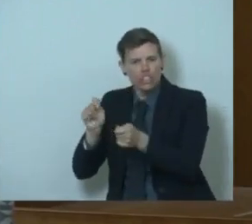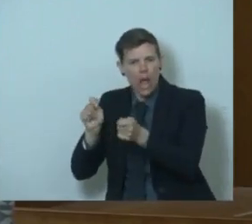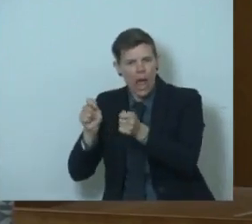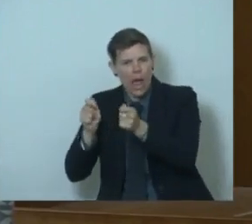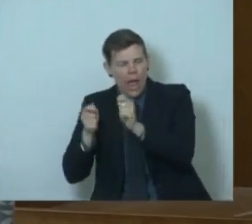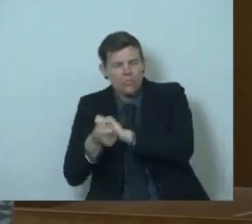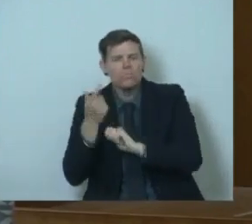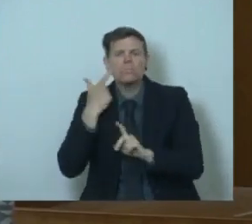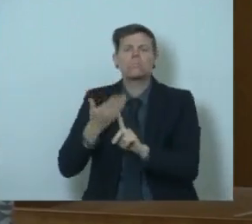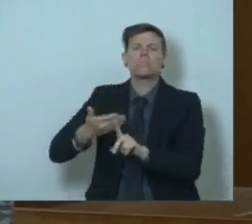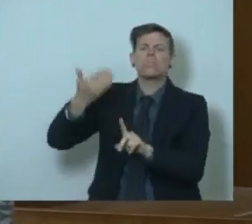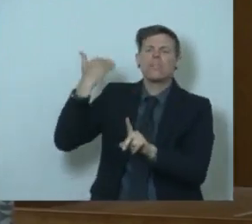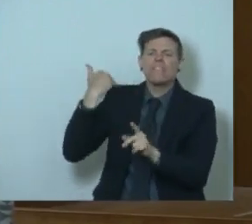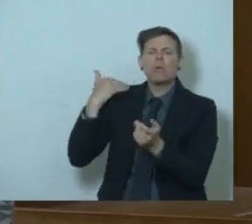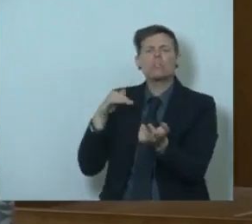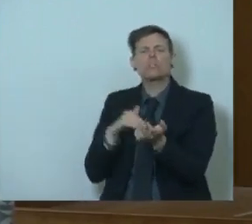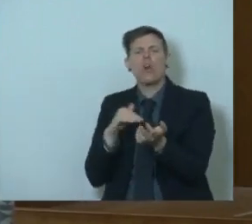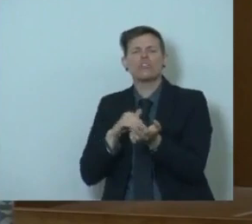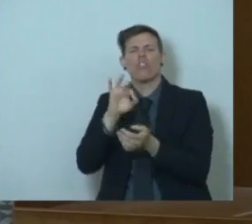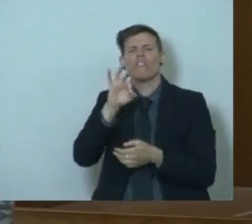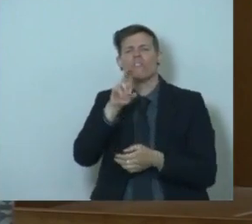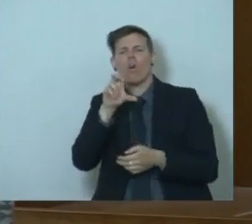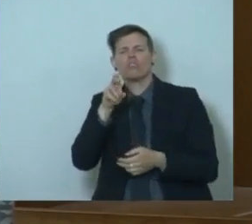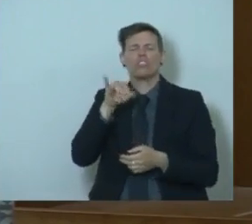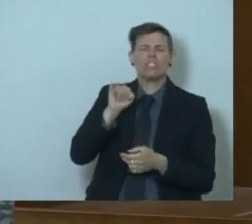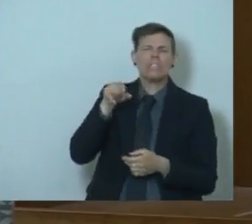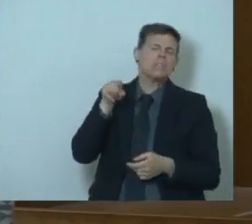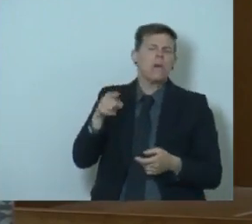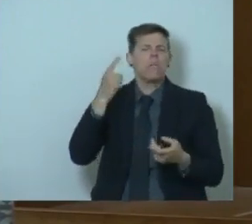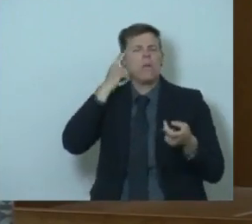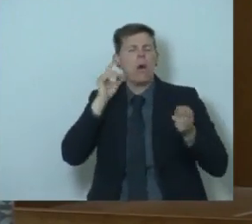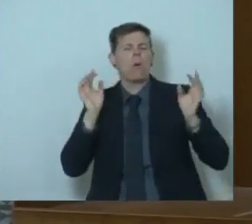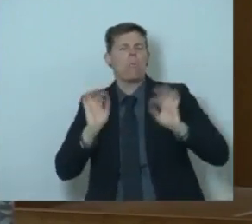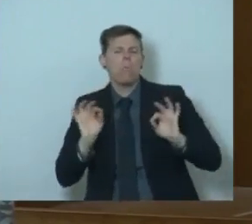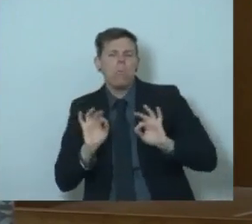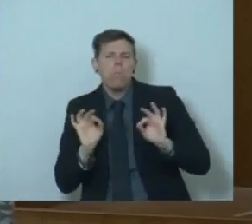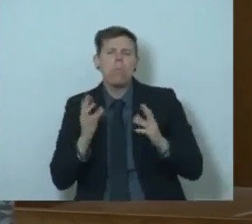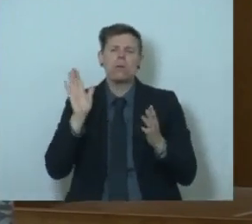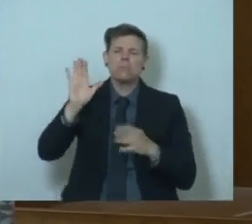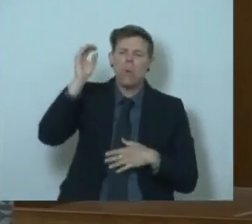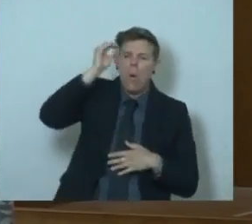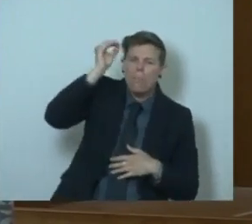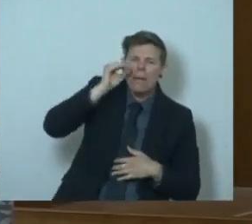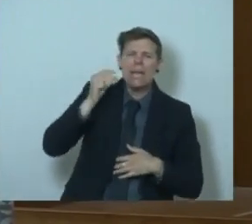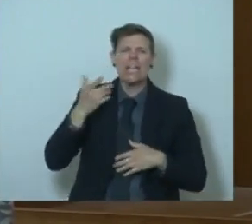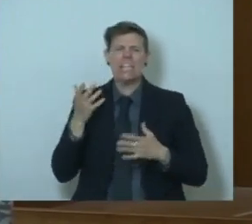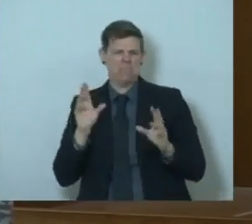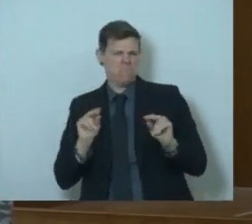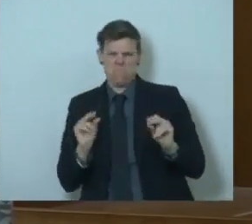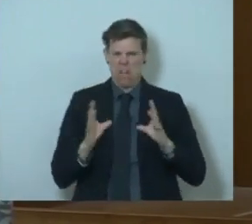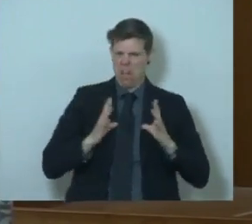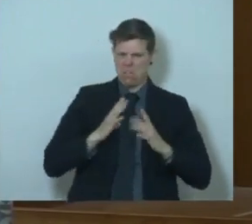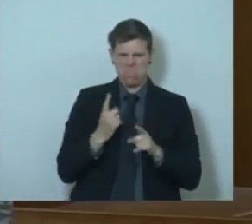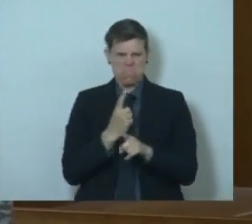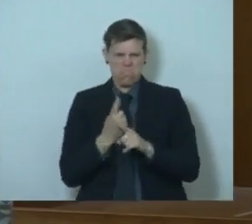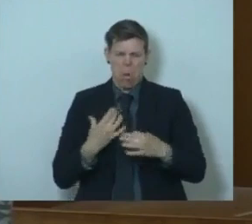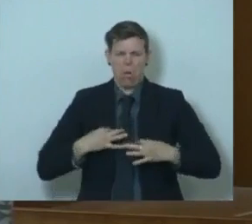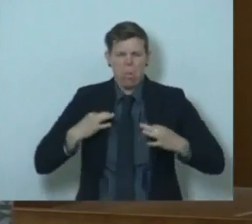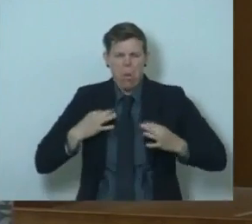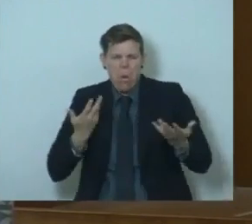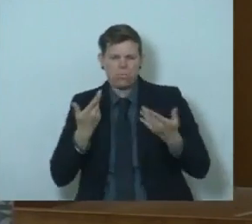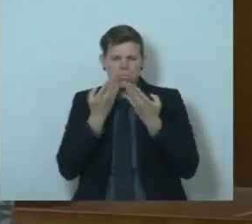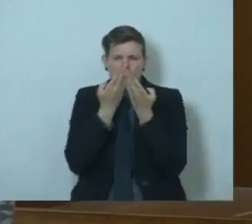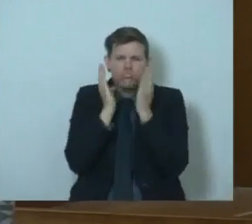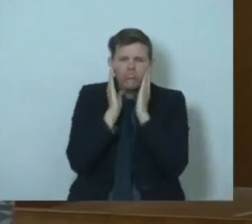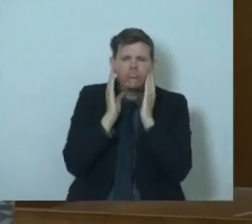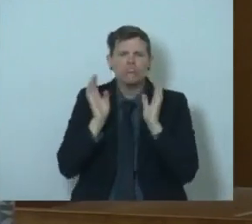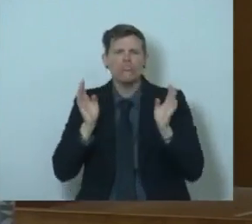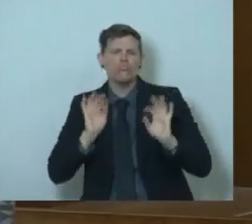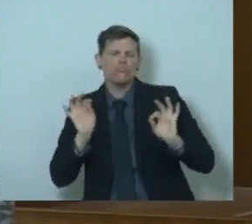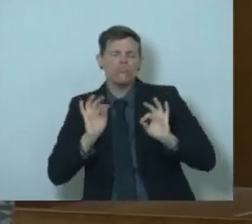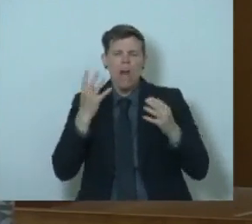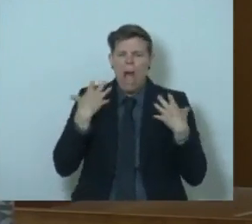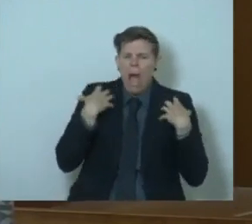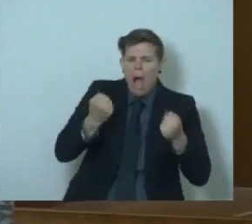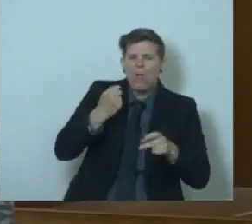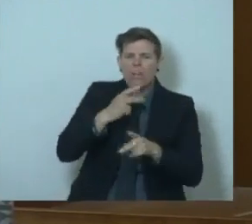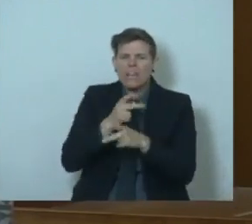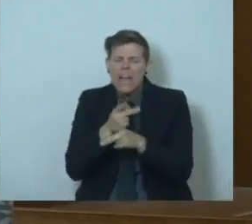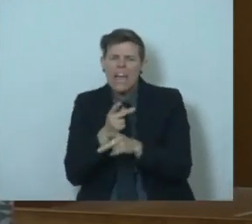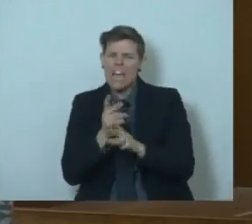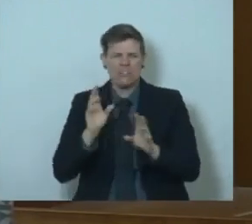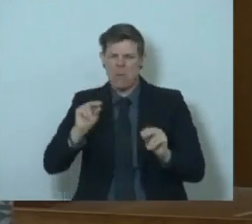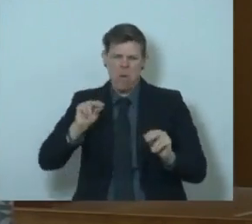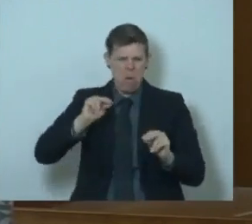THE ORIGINAL STUDY THAT WAS THE BASIS OF DR. FAUCI’S OPINION WAS A SINGLE LAYER CLOTH MASK USED BY PEOPLE IN AN INTENSIVE CARE UNIT.